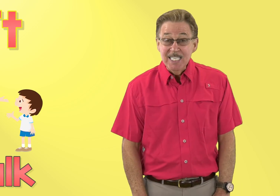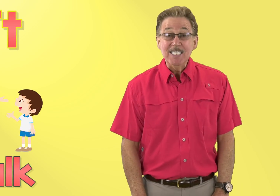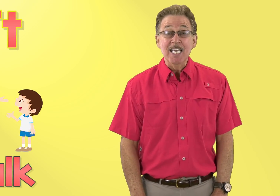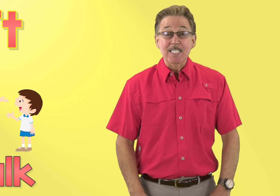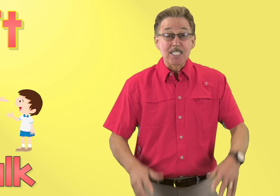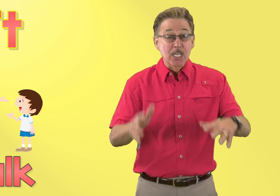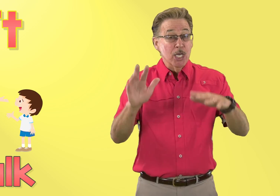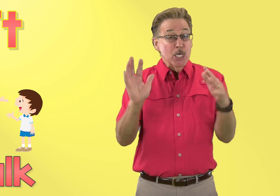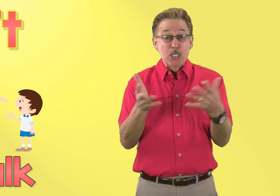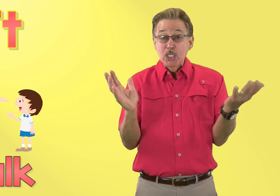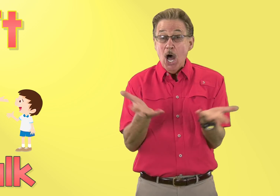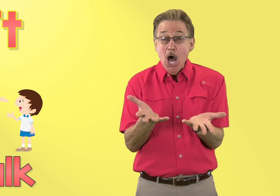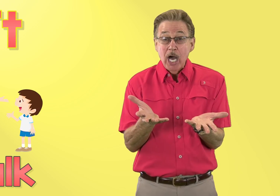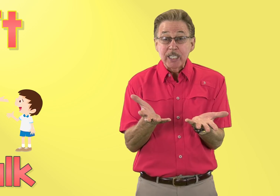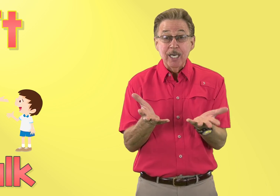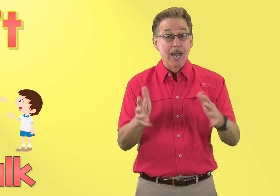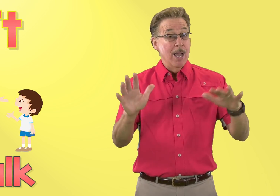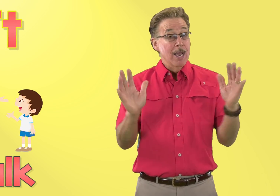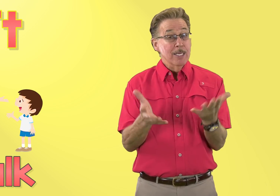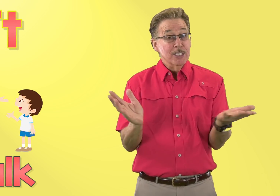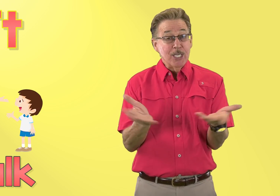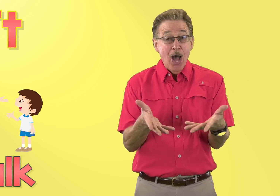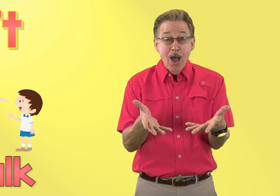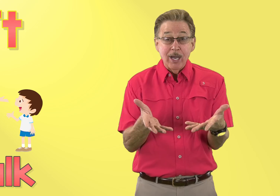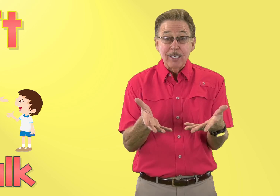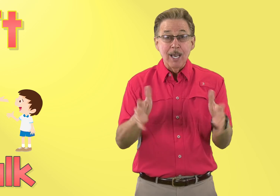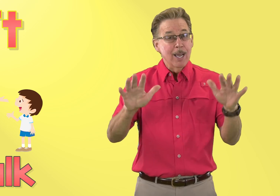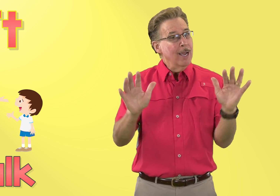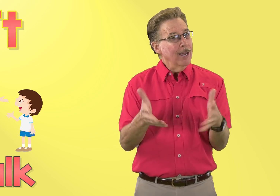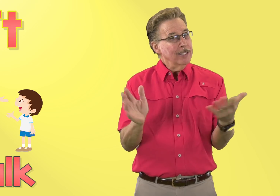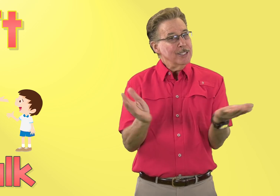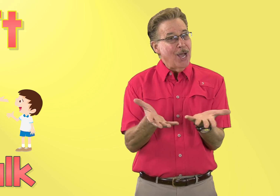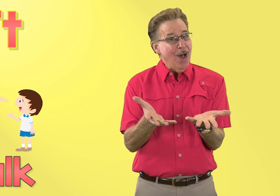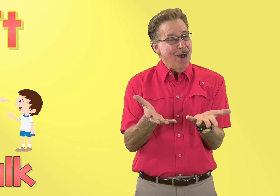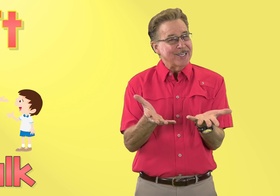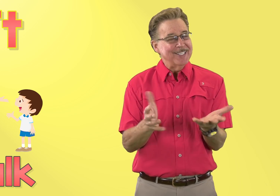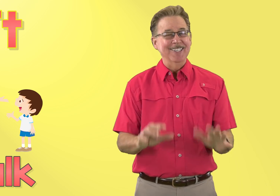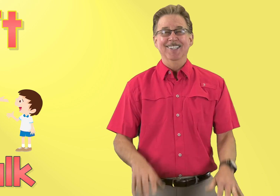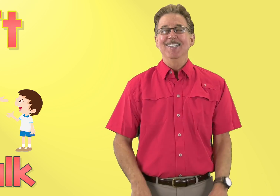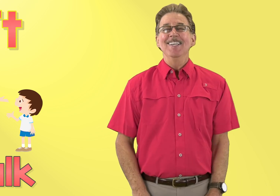T t says /t/ talk, talk, talk